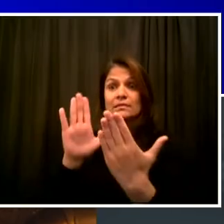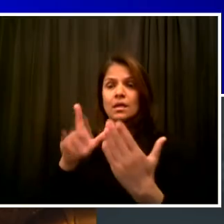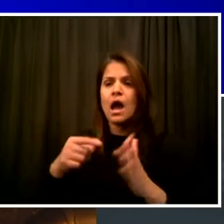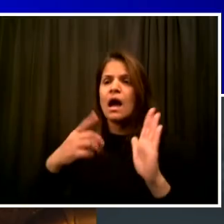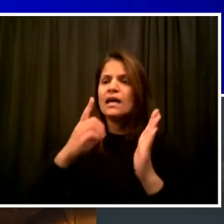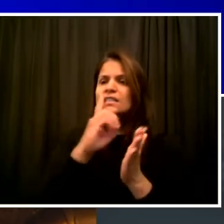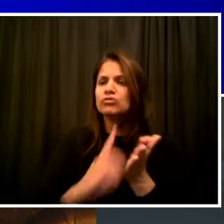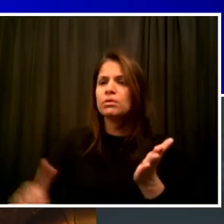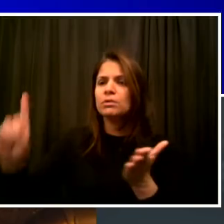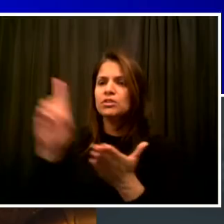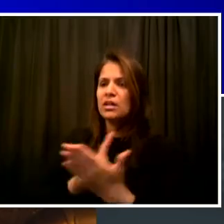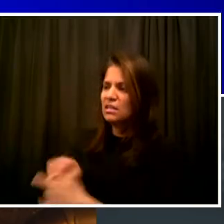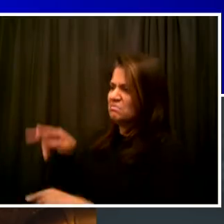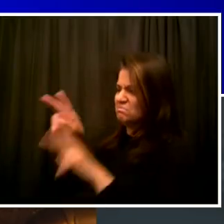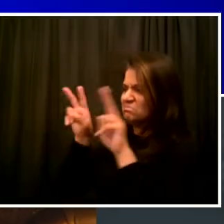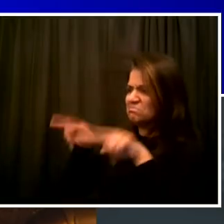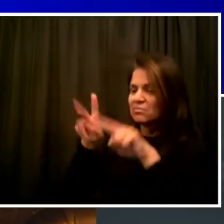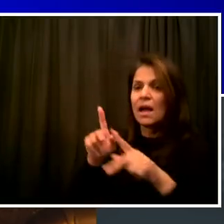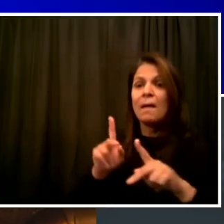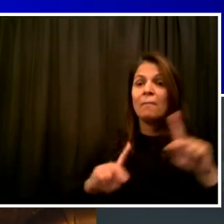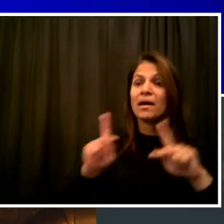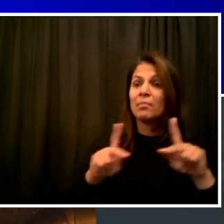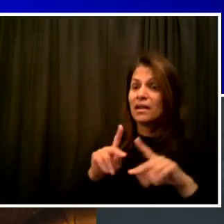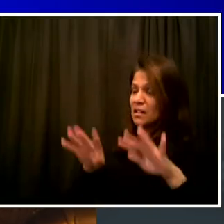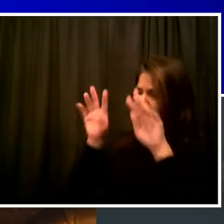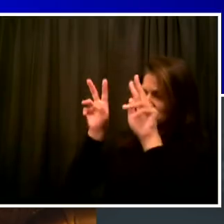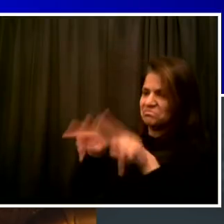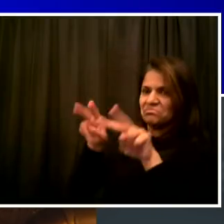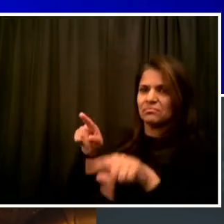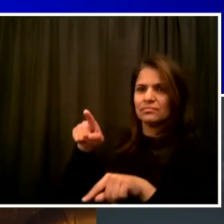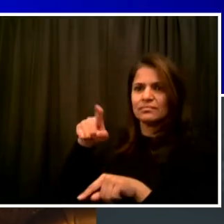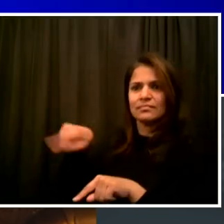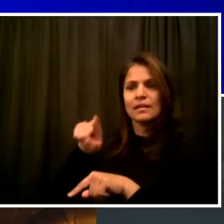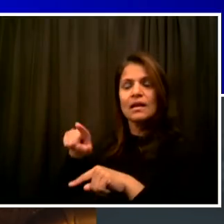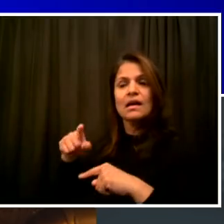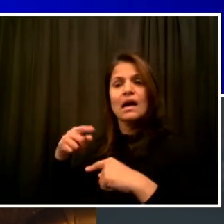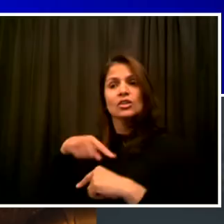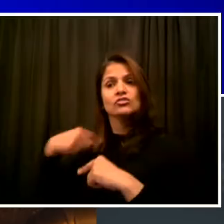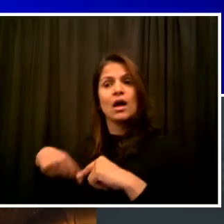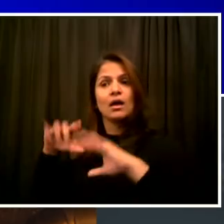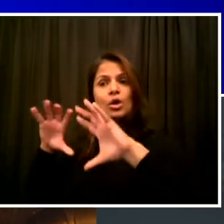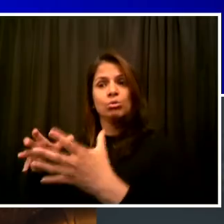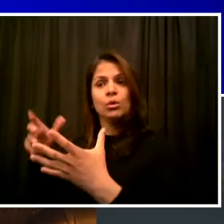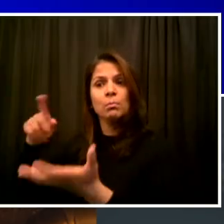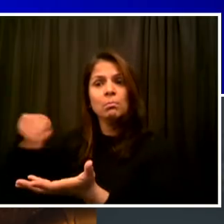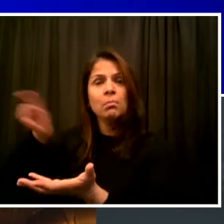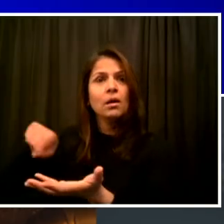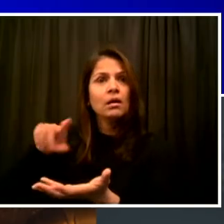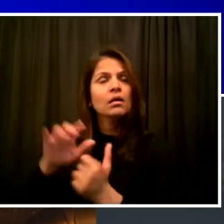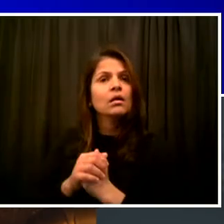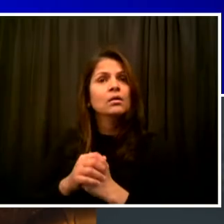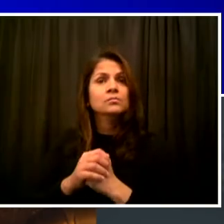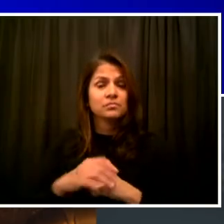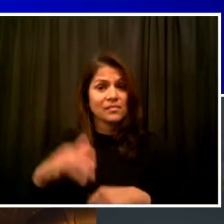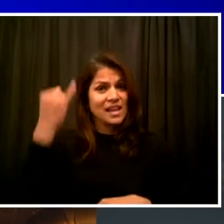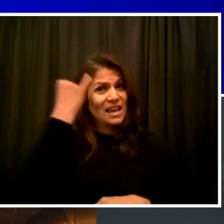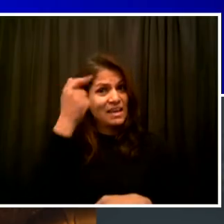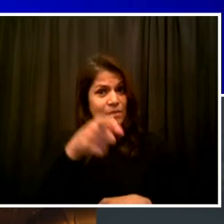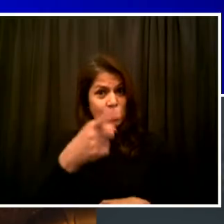DISCRIMINATION OR BIAS, CALL 311. WE NEED TO KNOW WHEN ANYONE HAS BEEN THE VICTIM OF A BIAS CRIME. IT'S OBVIOUSLY